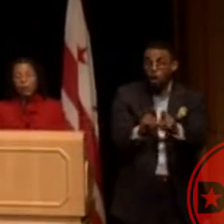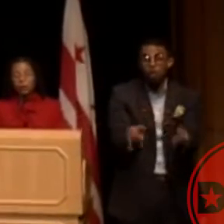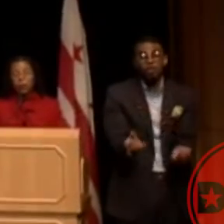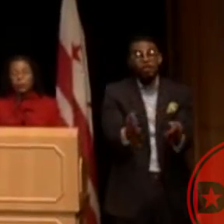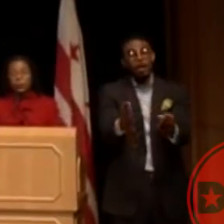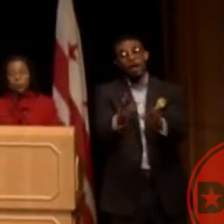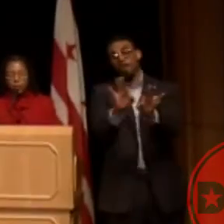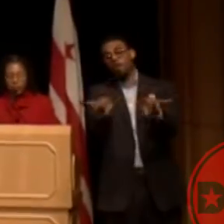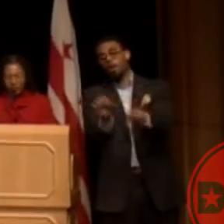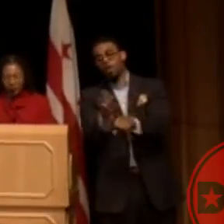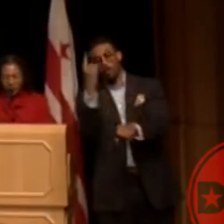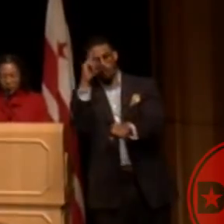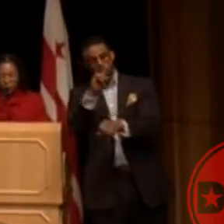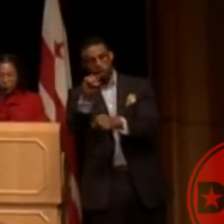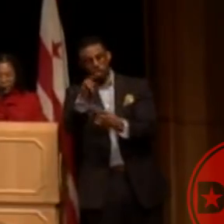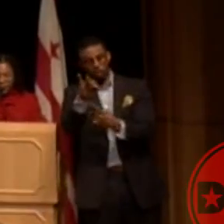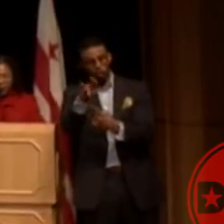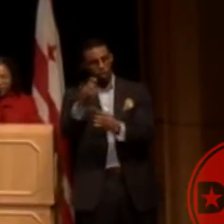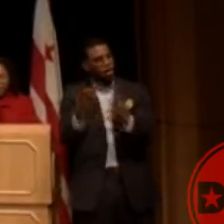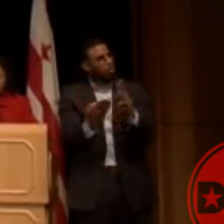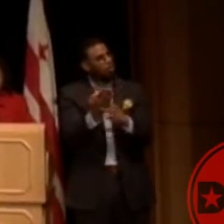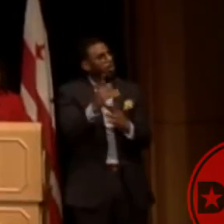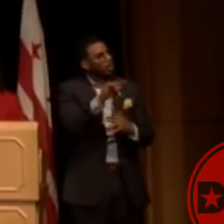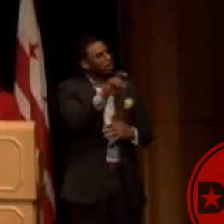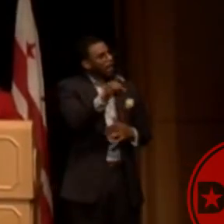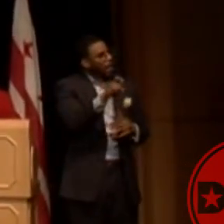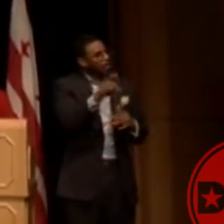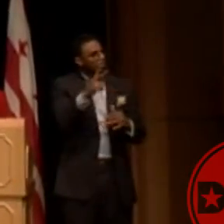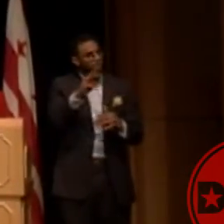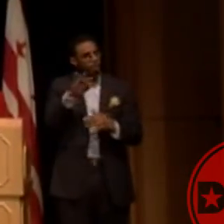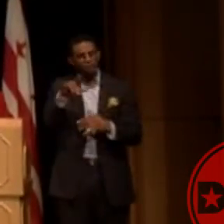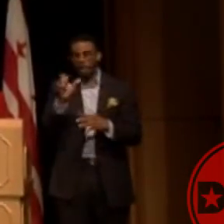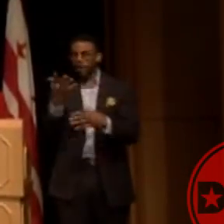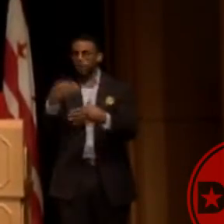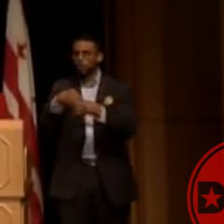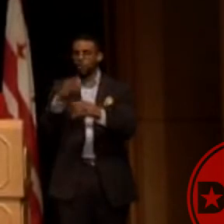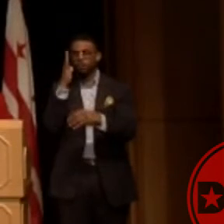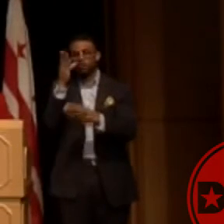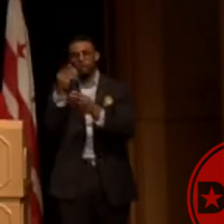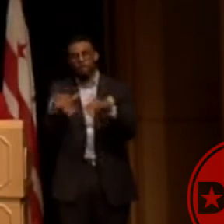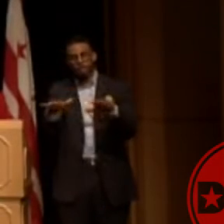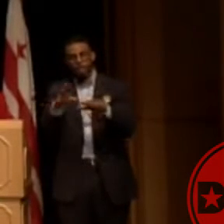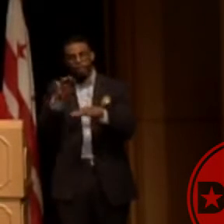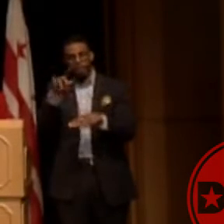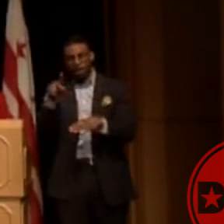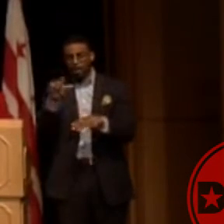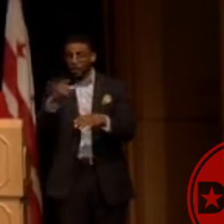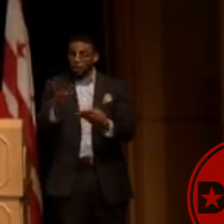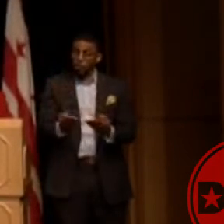FRAMEWORK FOR ZONING. THROUGH ITS TAX AND TWO MAPS INCLUDING THE FUTURE LAND USE MAP WHICH PROVIDES LAND USE